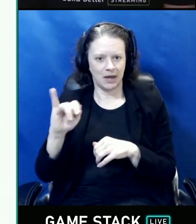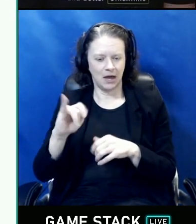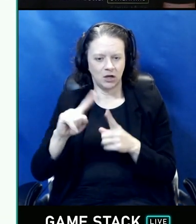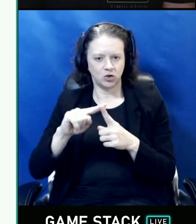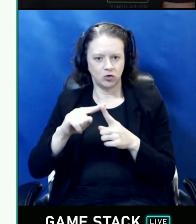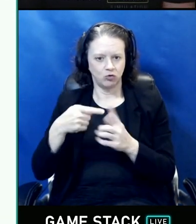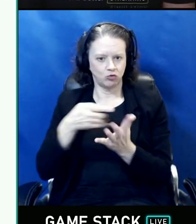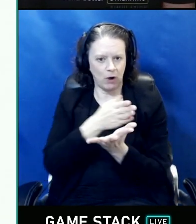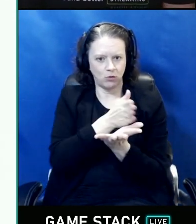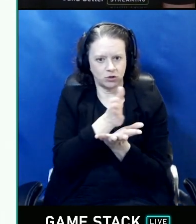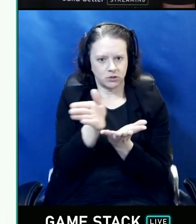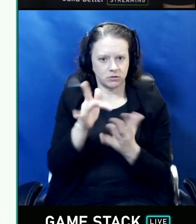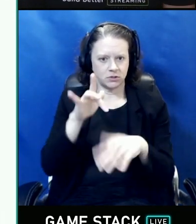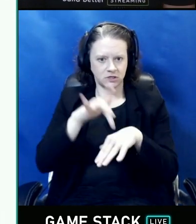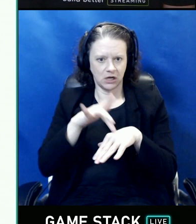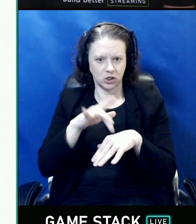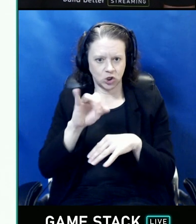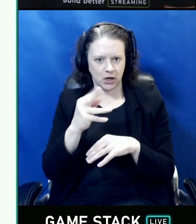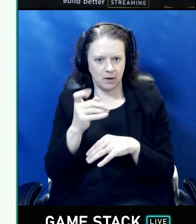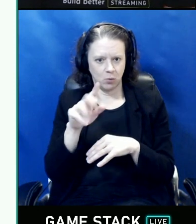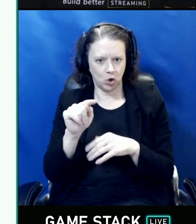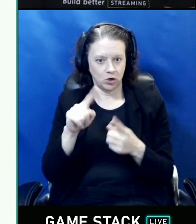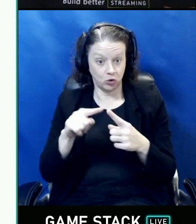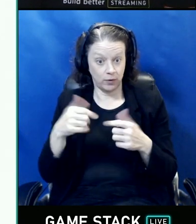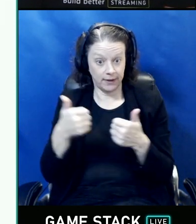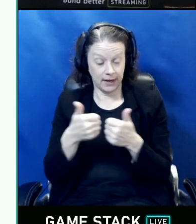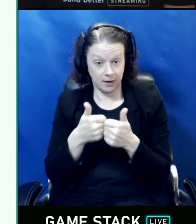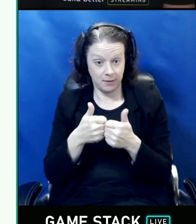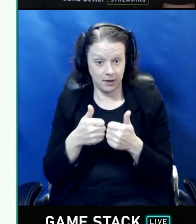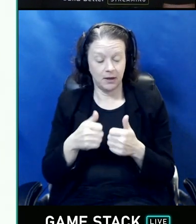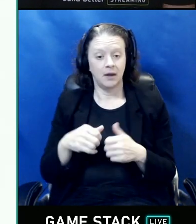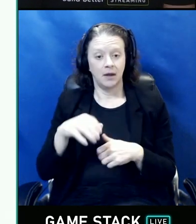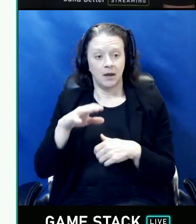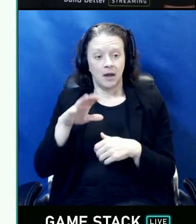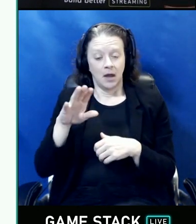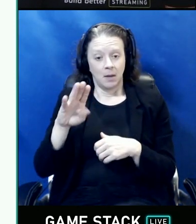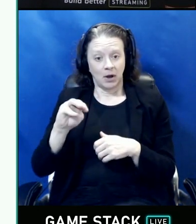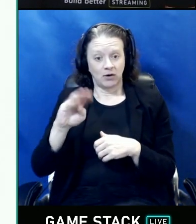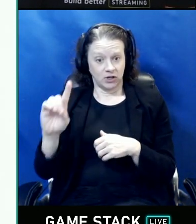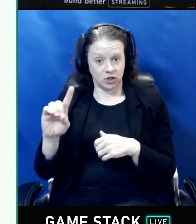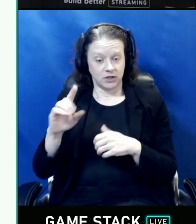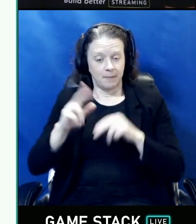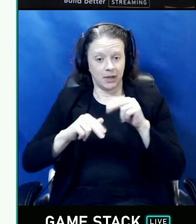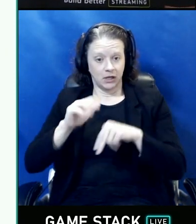Since Minecraft Dungeons is built on the XDK, we get an on pointer press event, and we can check